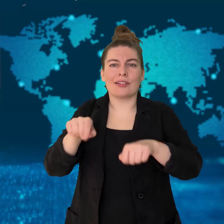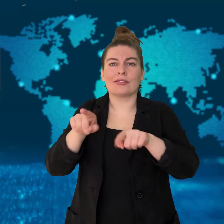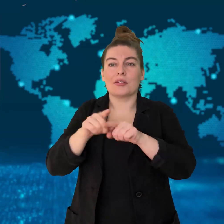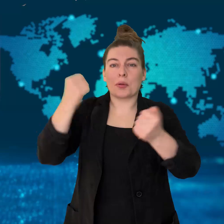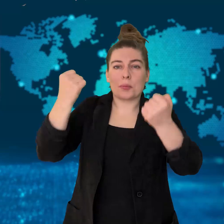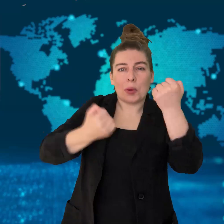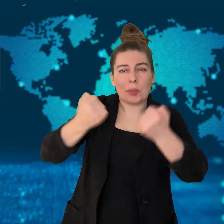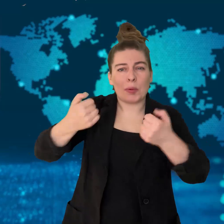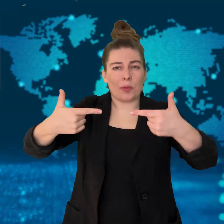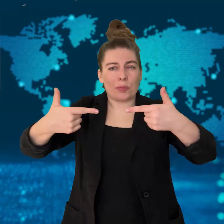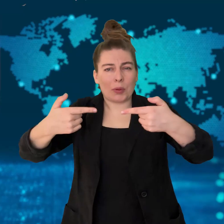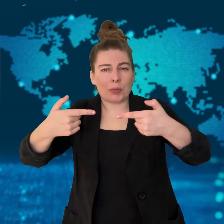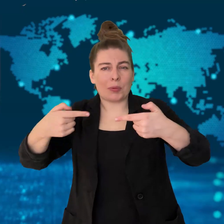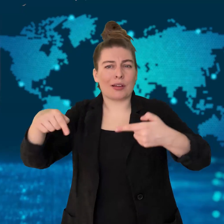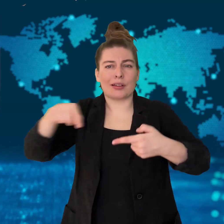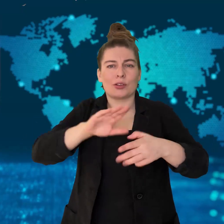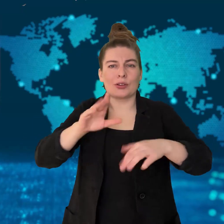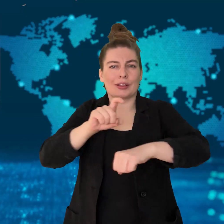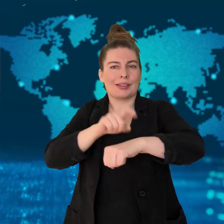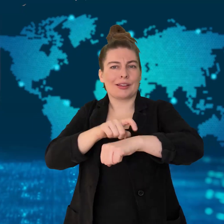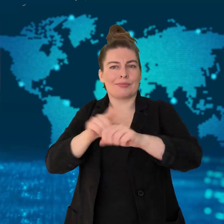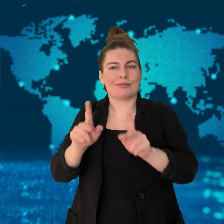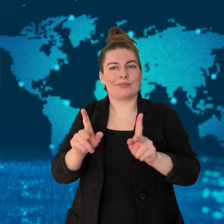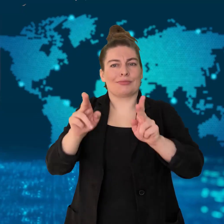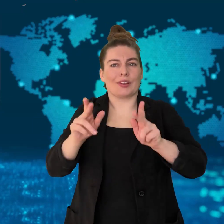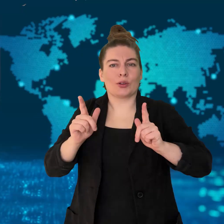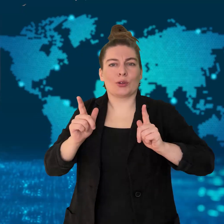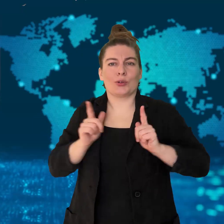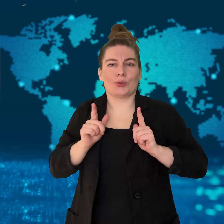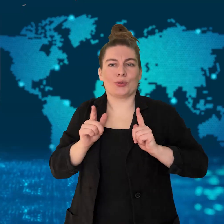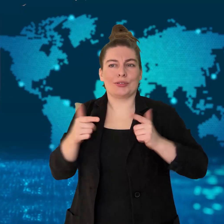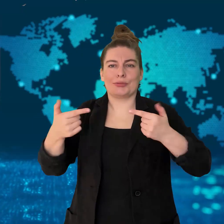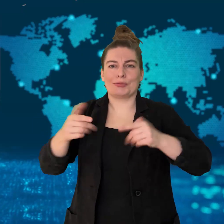Their commitment would be to help assure